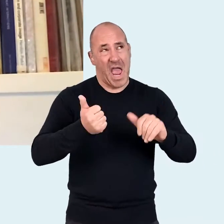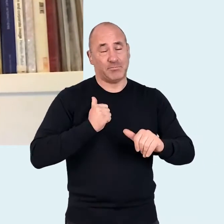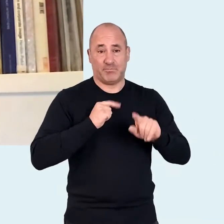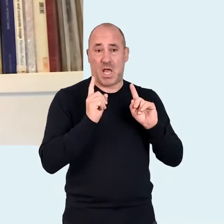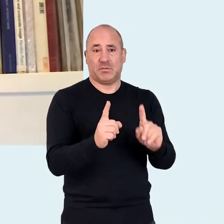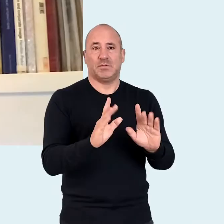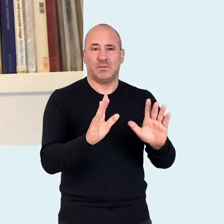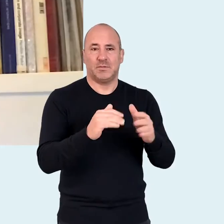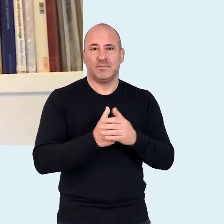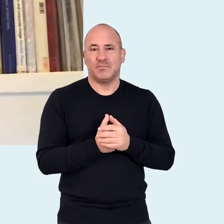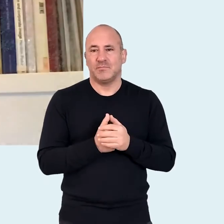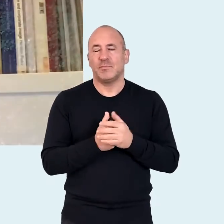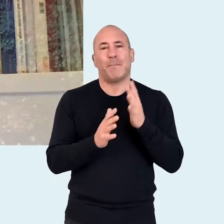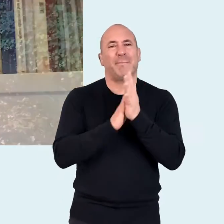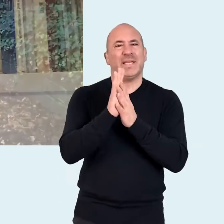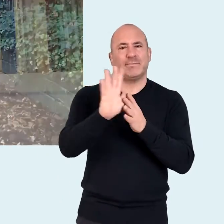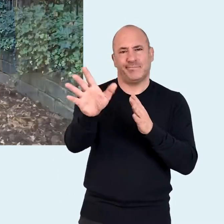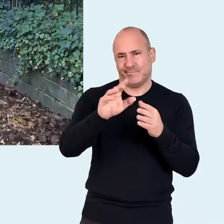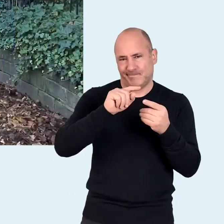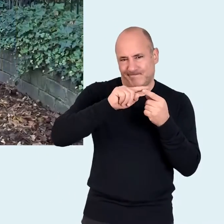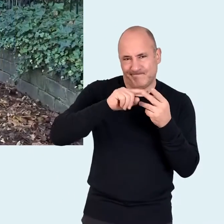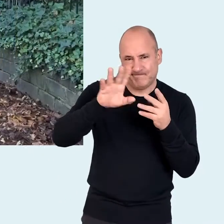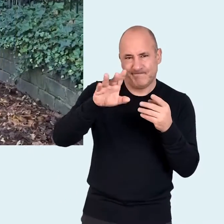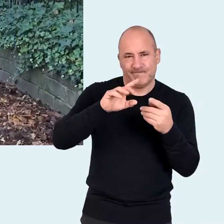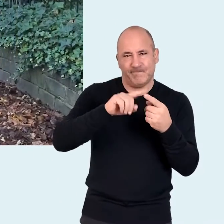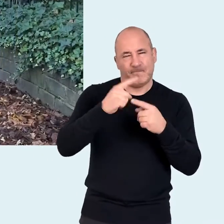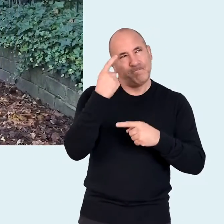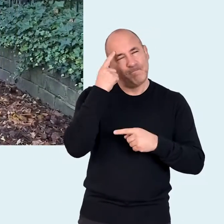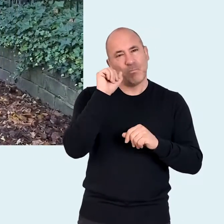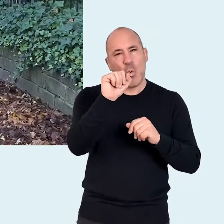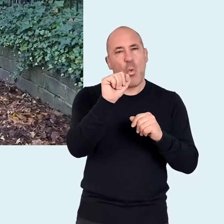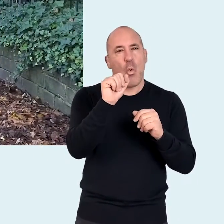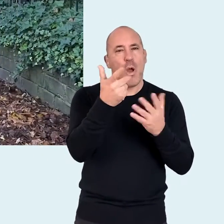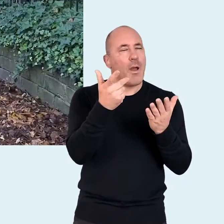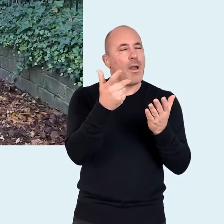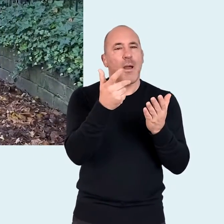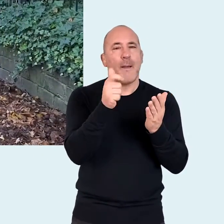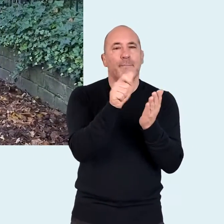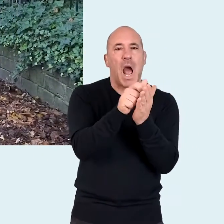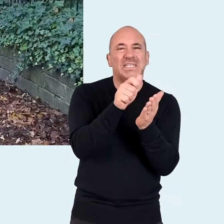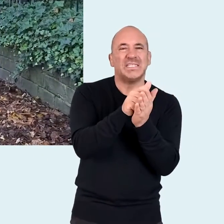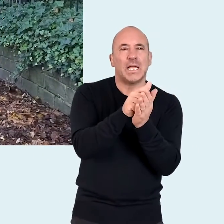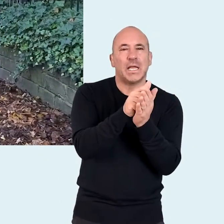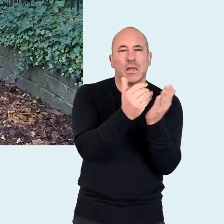inclusive experience. So a couple of things I would say is, firstly, think about your